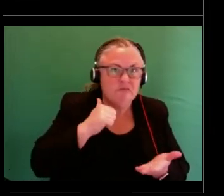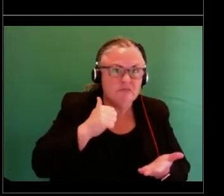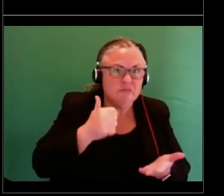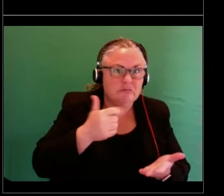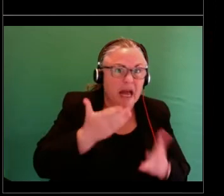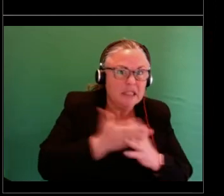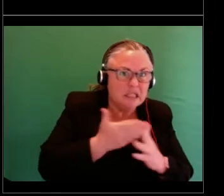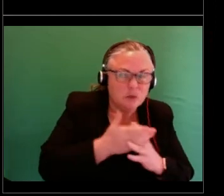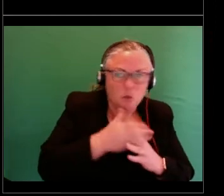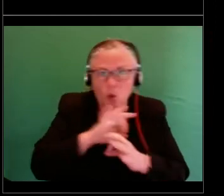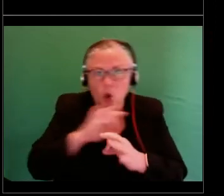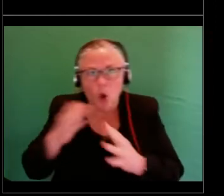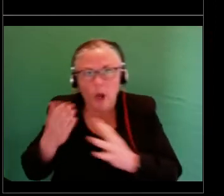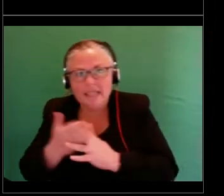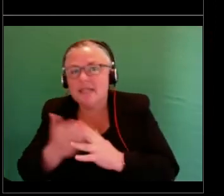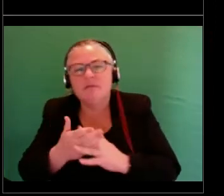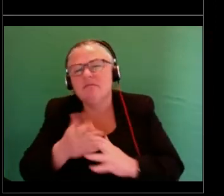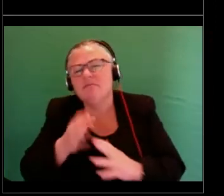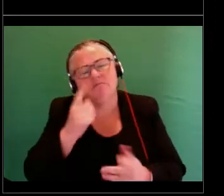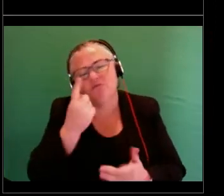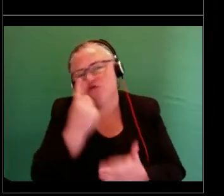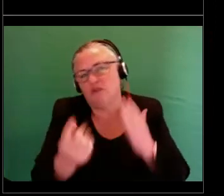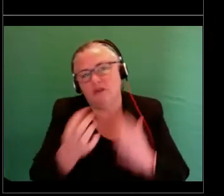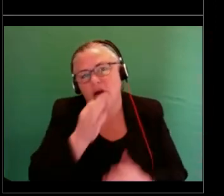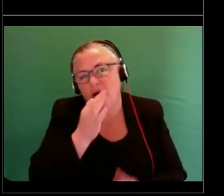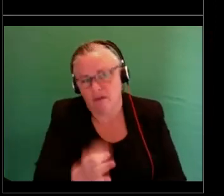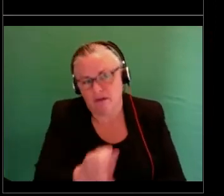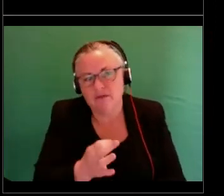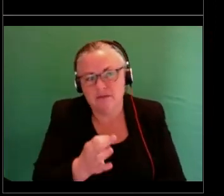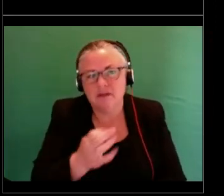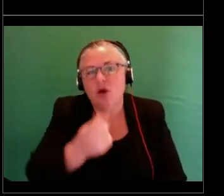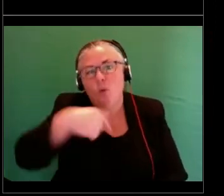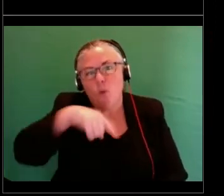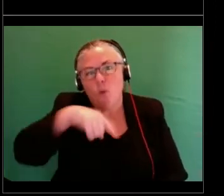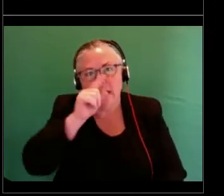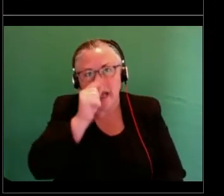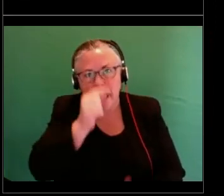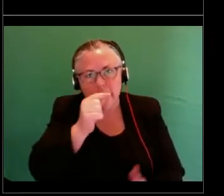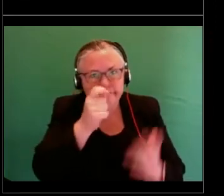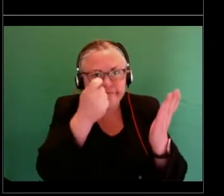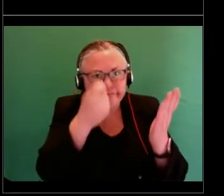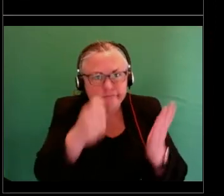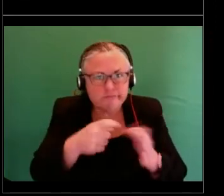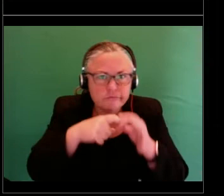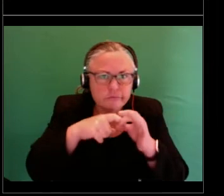I've got nothing to add there by the way. Thank you. Okay.